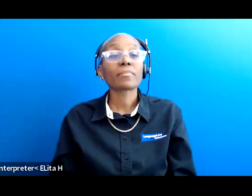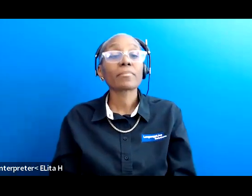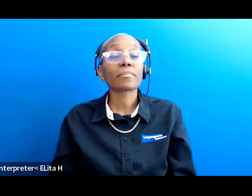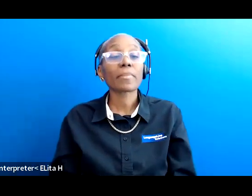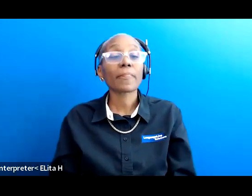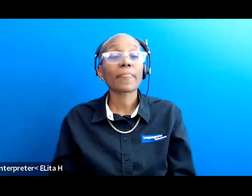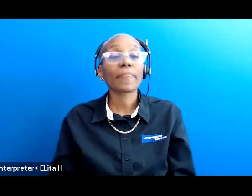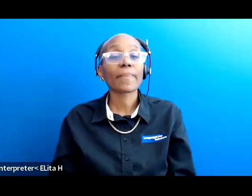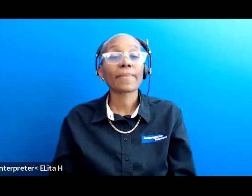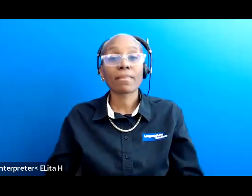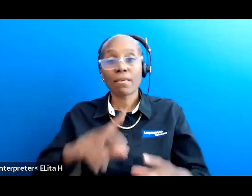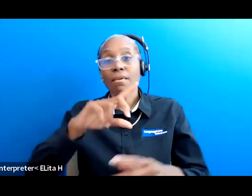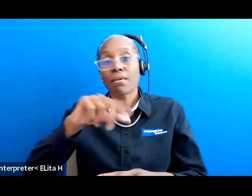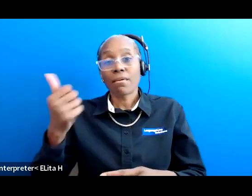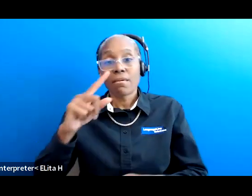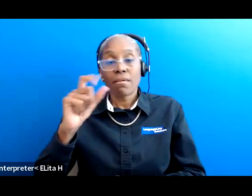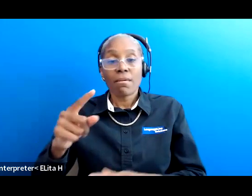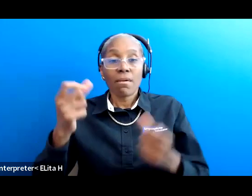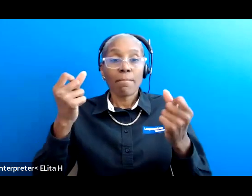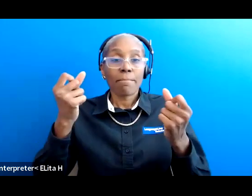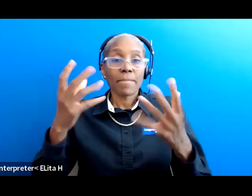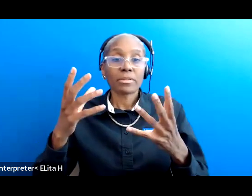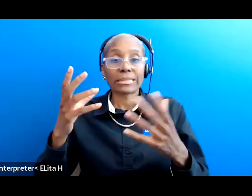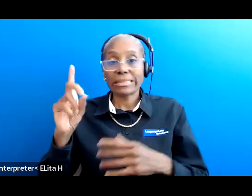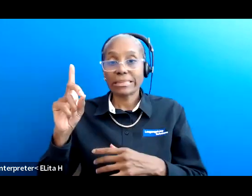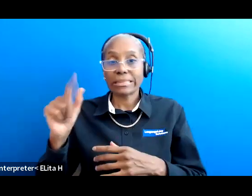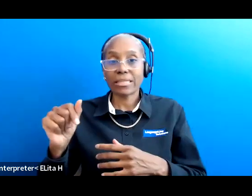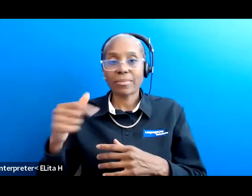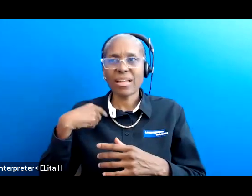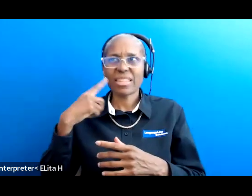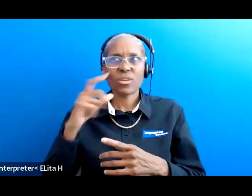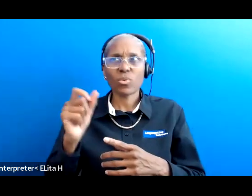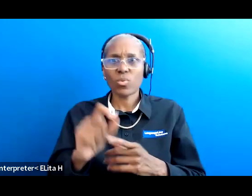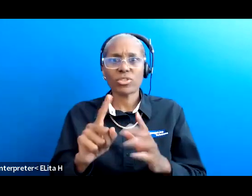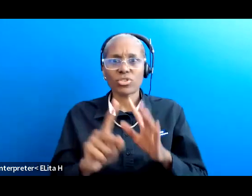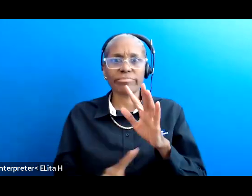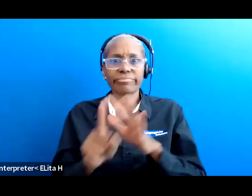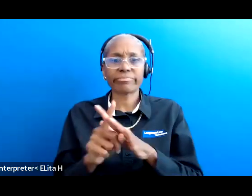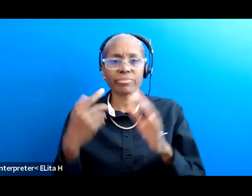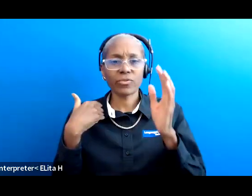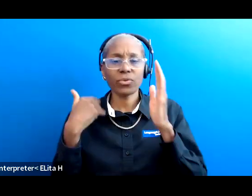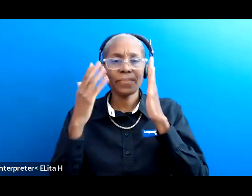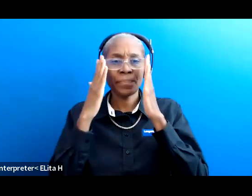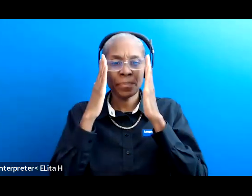Here's a person that's multi-disabled. And I think we've had this question before, where this person's nearly